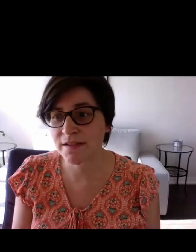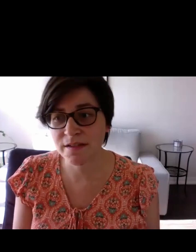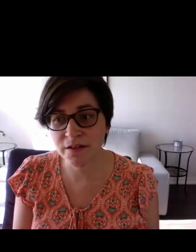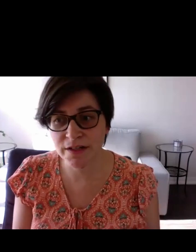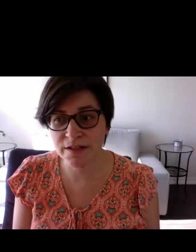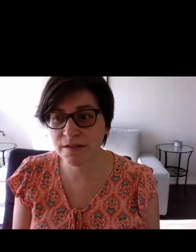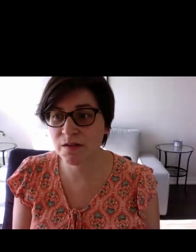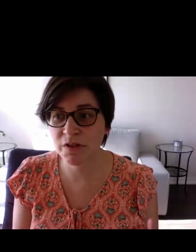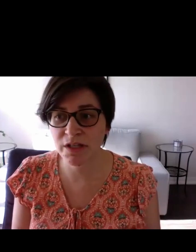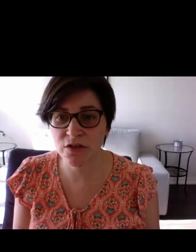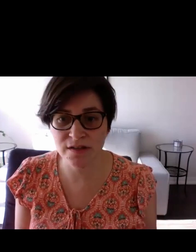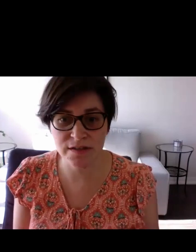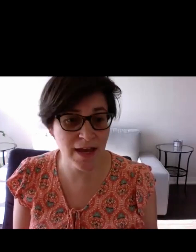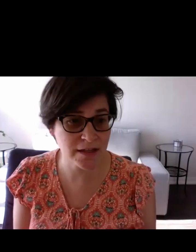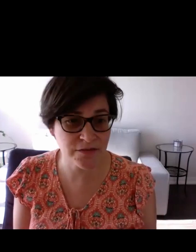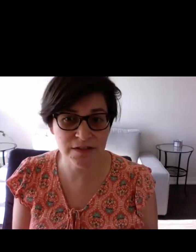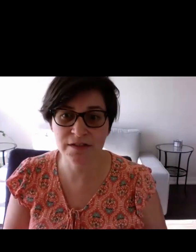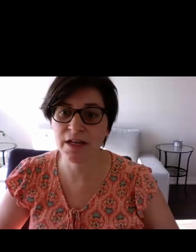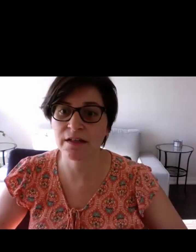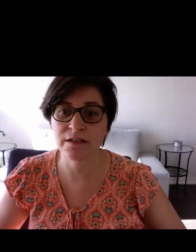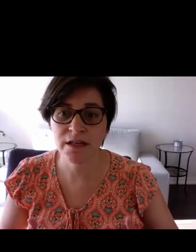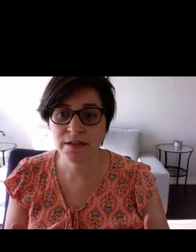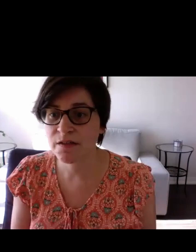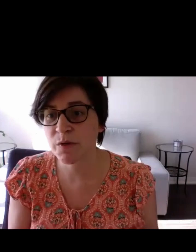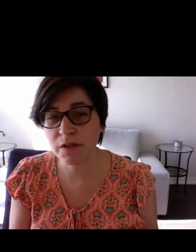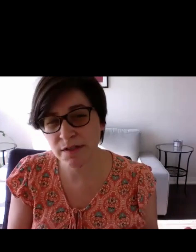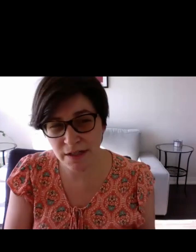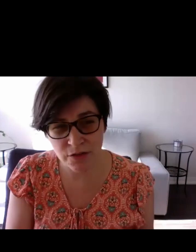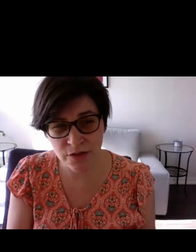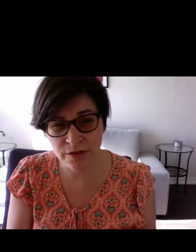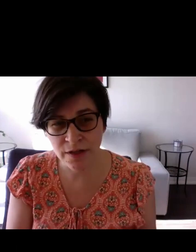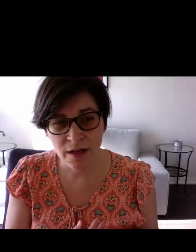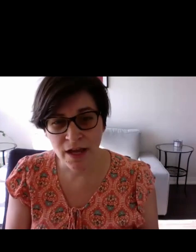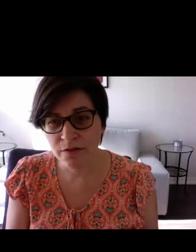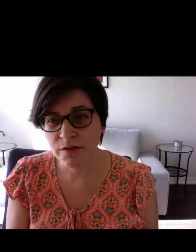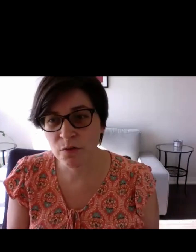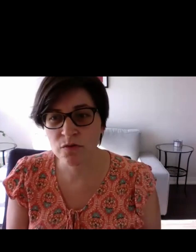Across this series, disability justice activist and disability centered health and social